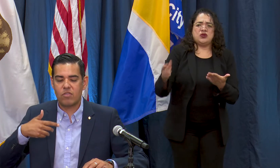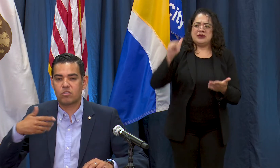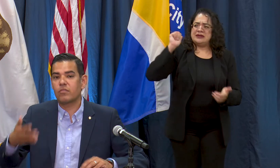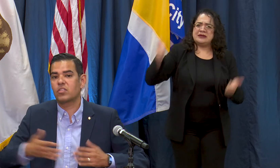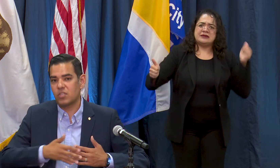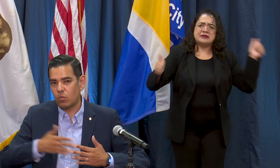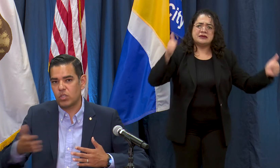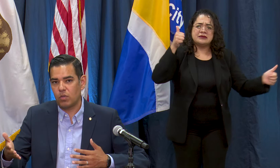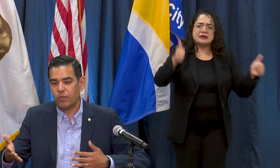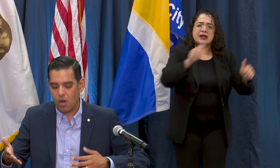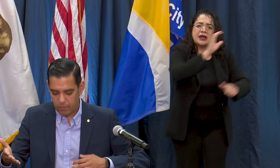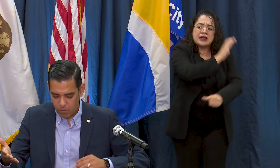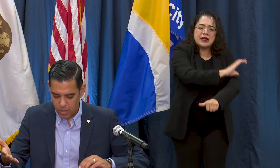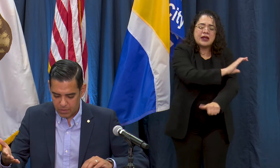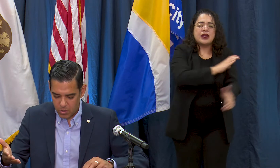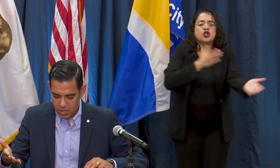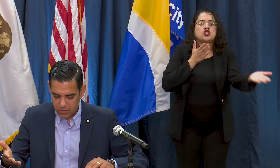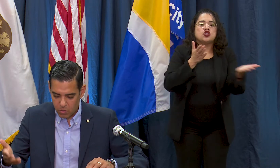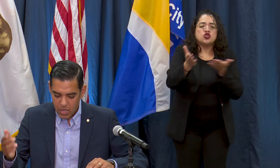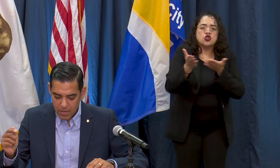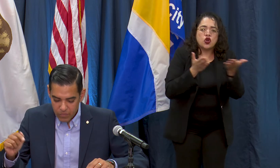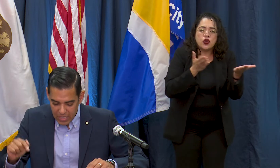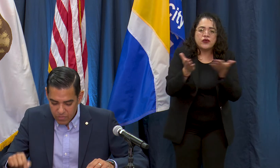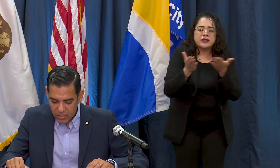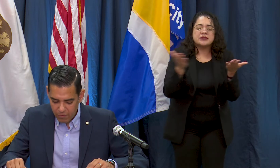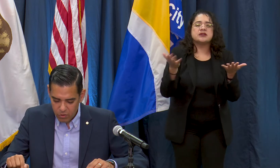services that we're doing for for our community. So in the Governor's